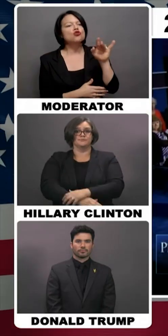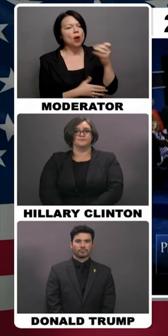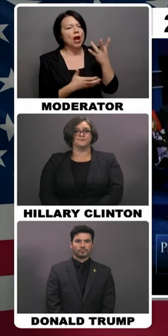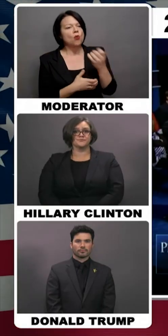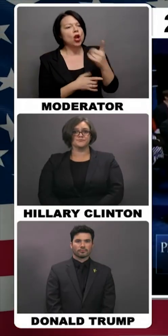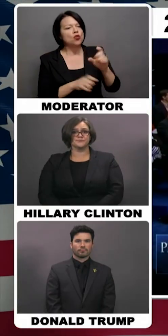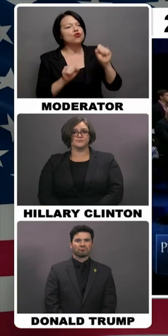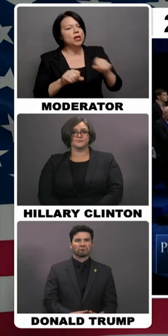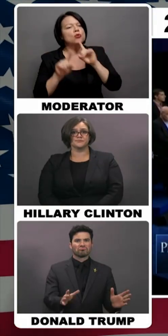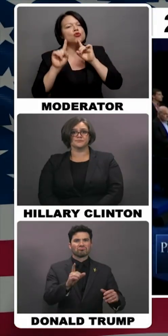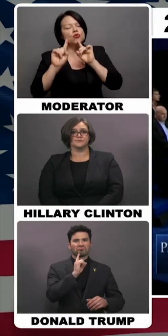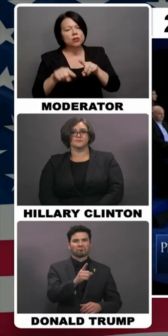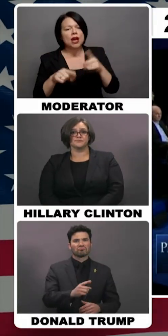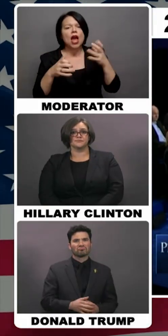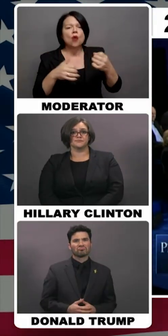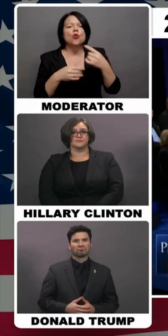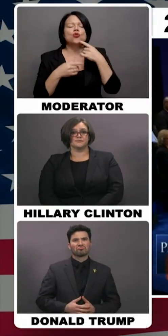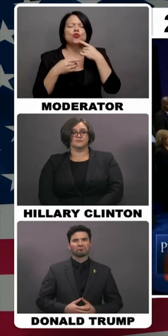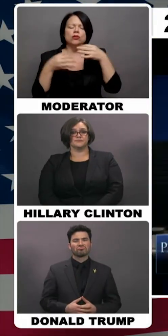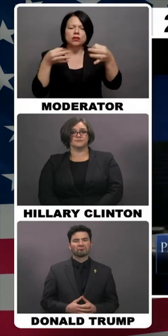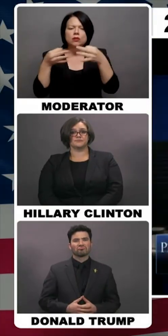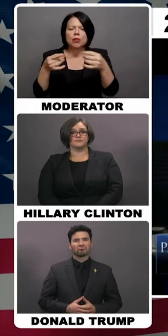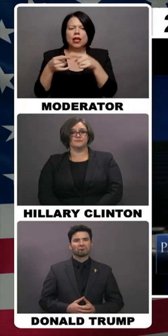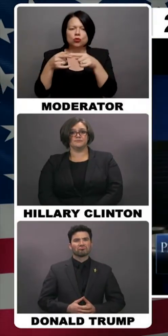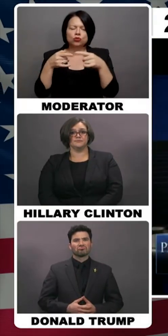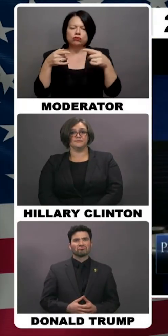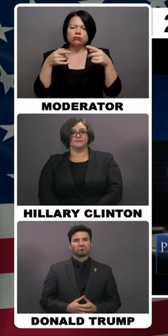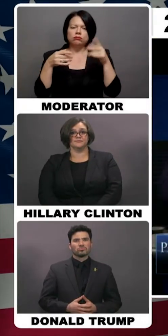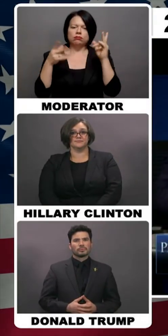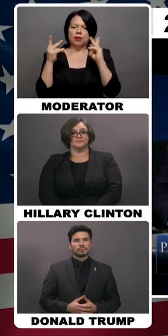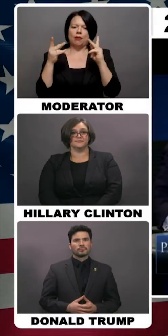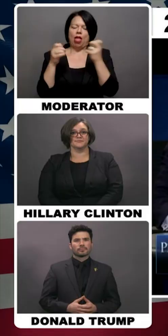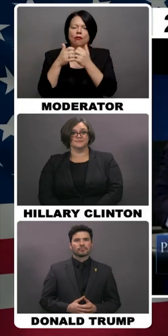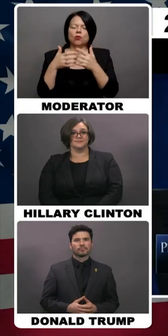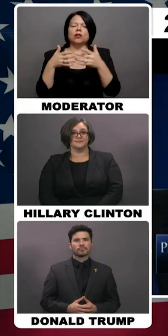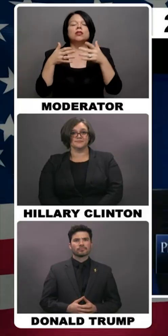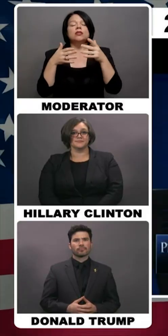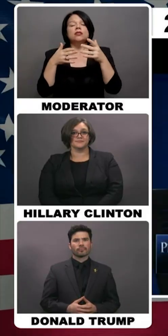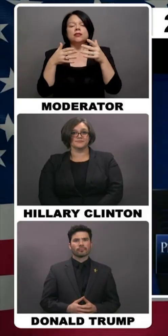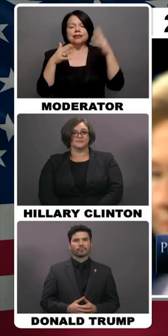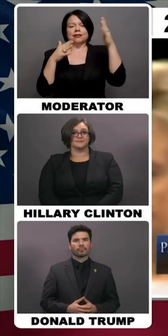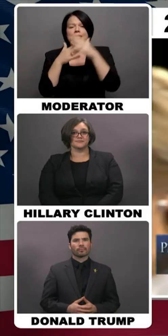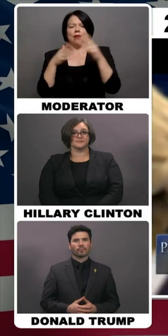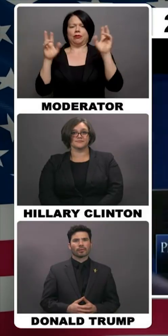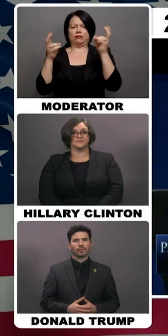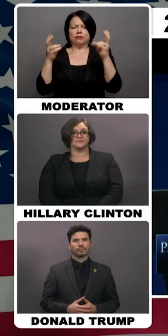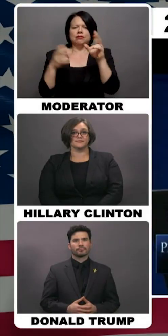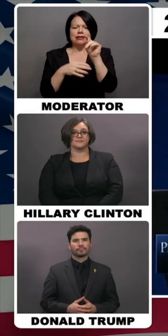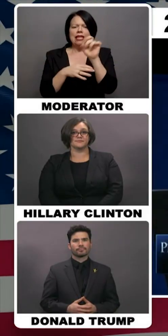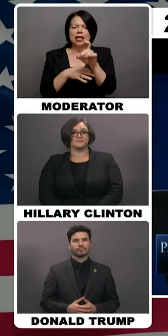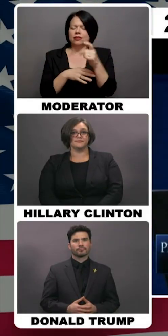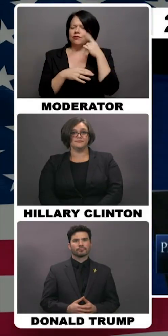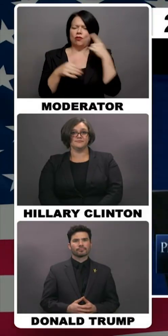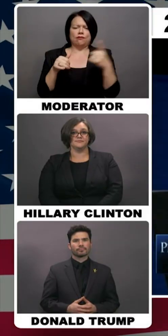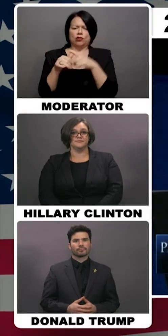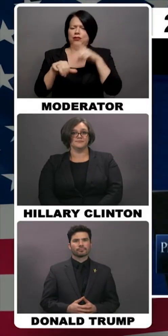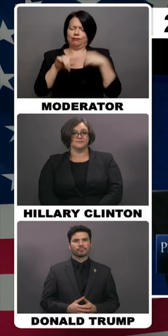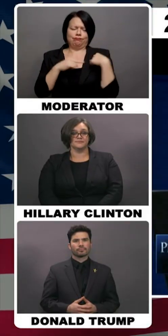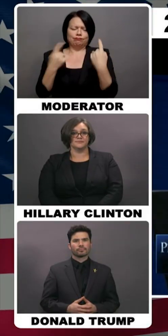I just want to tell our viewers what she's referring to. In the last month, taxes were the number one issue on Facebook for the first time, the campaign, the New York Times published three pages